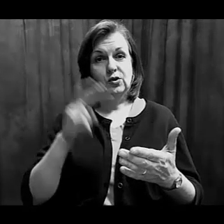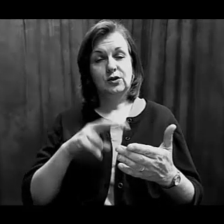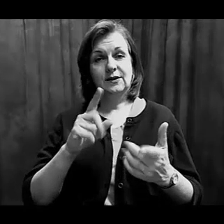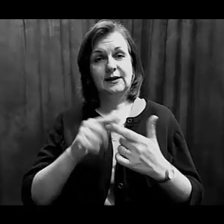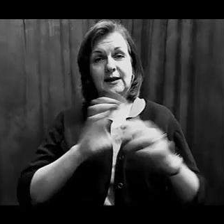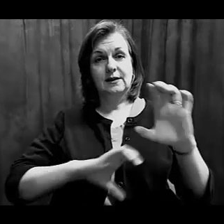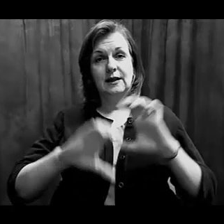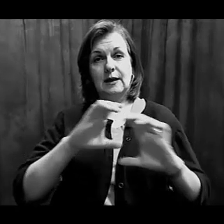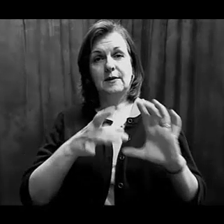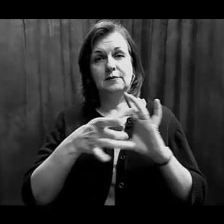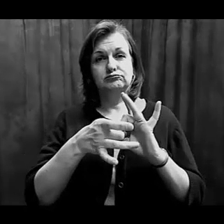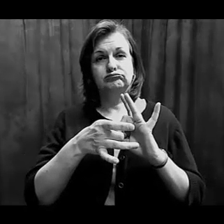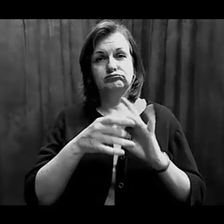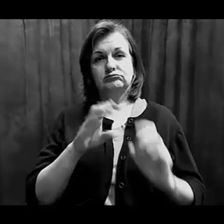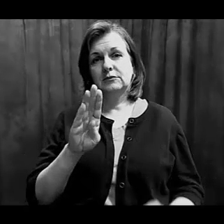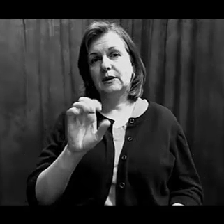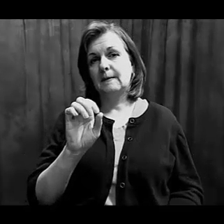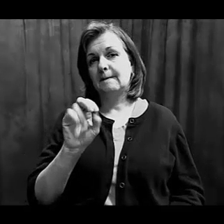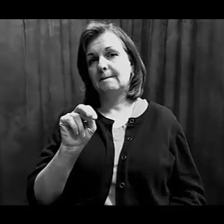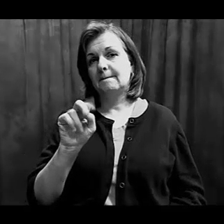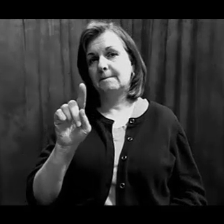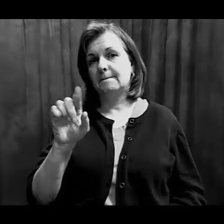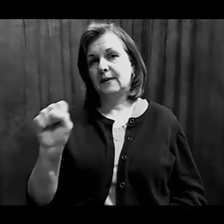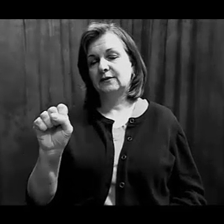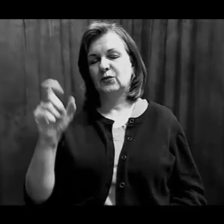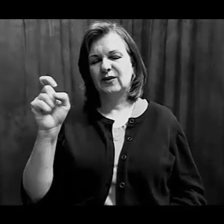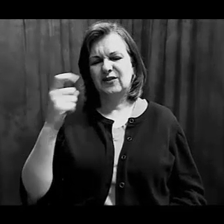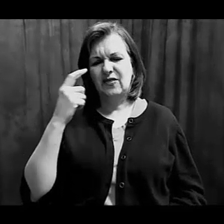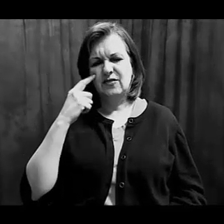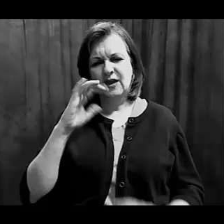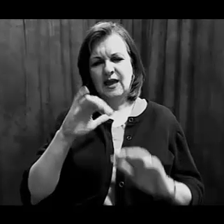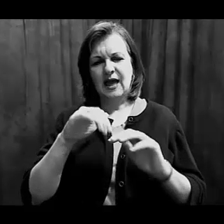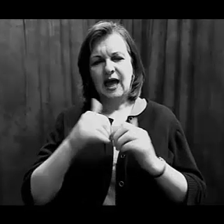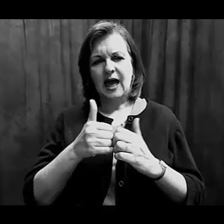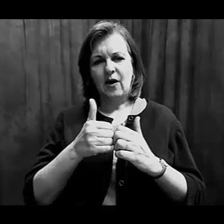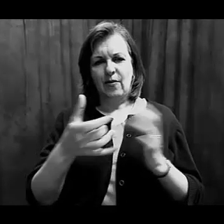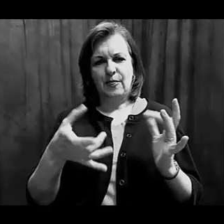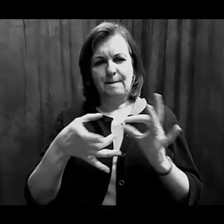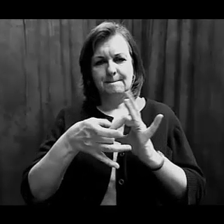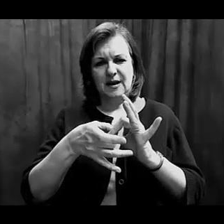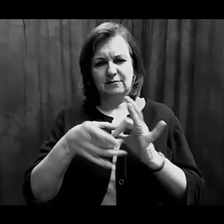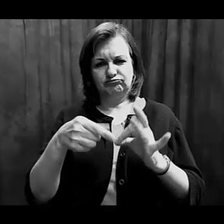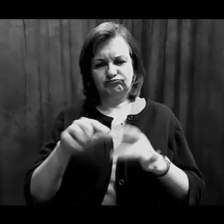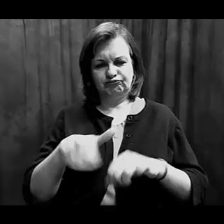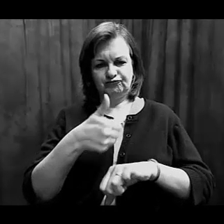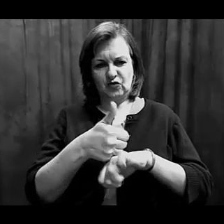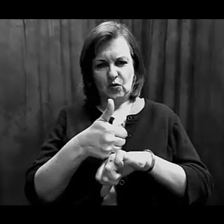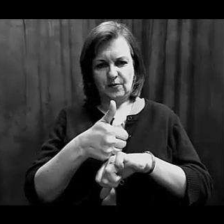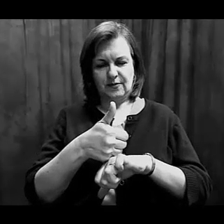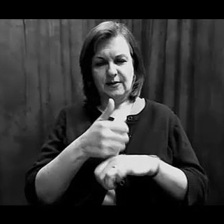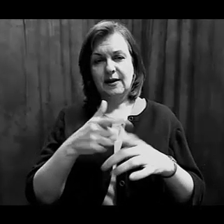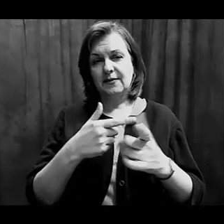So when we look at chemical bonds I've already alluded to the fact that we're going to have to think about how those chemical